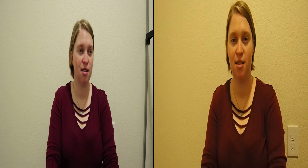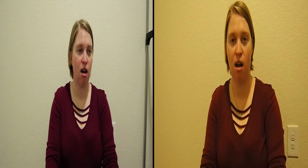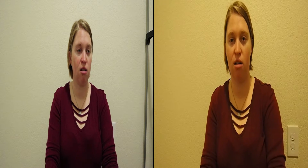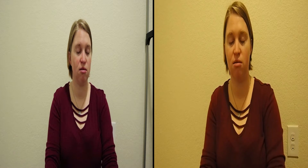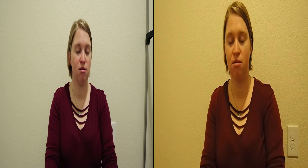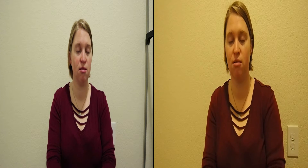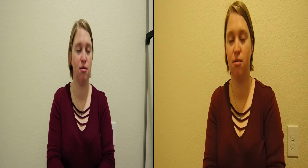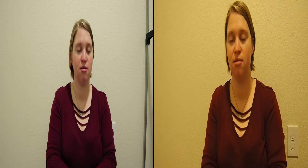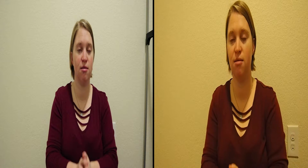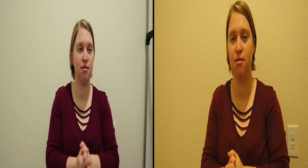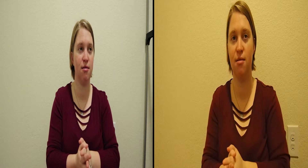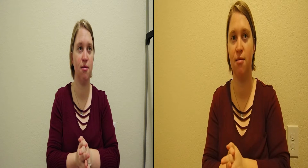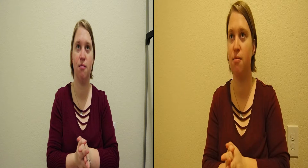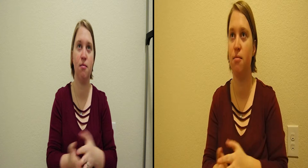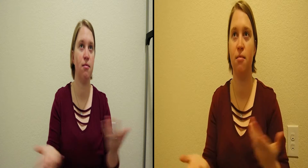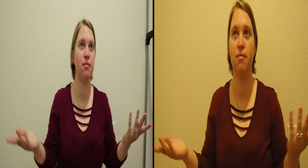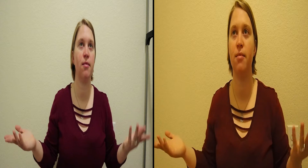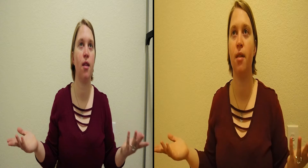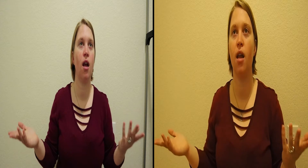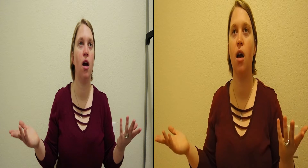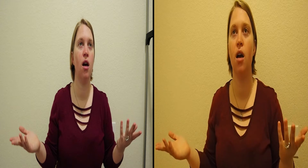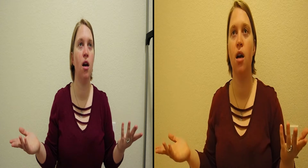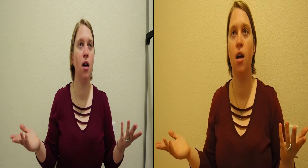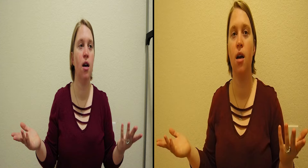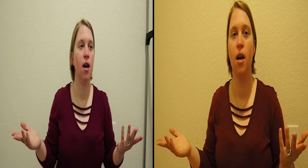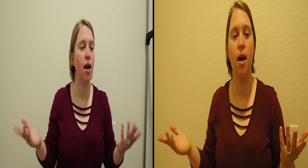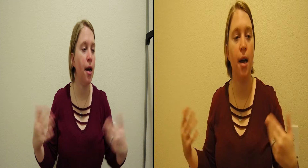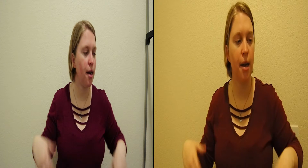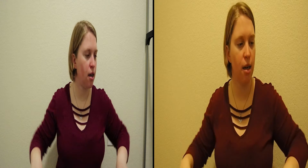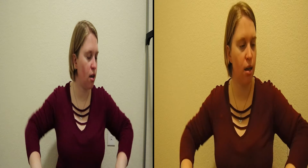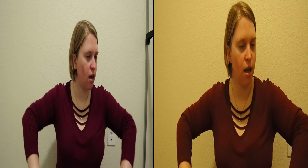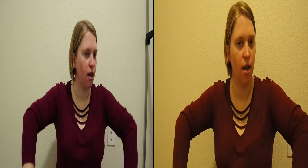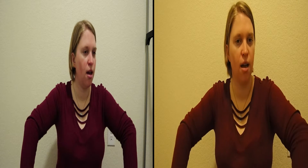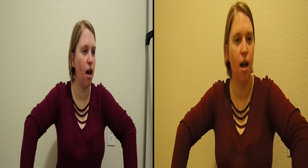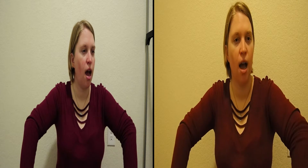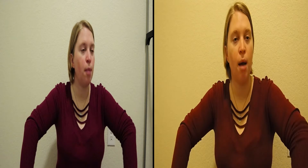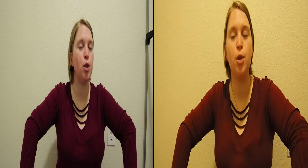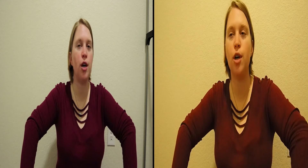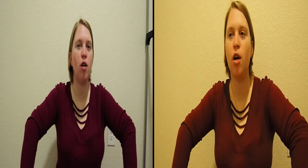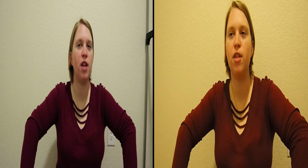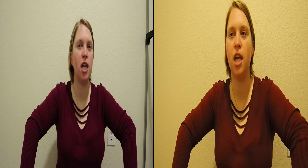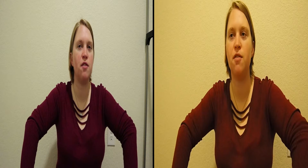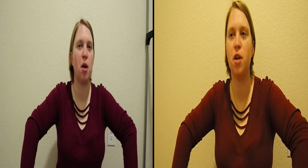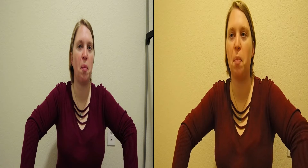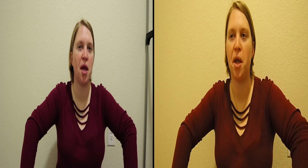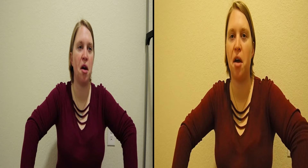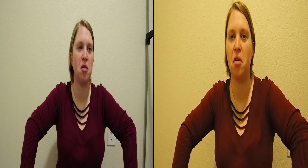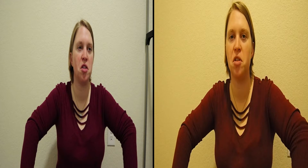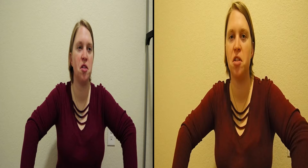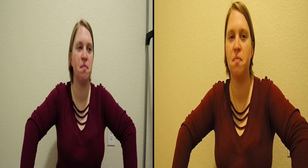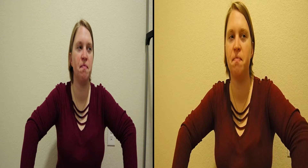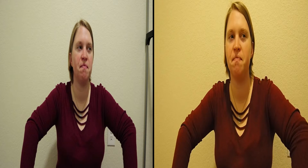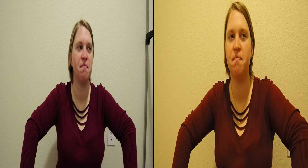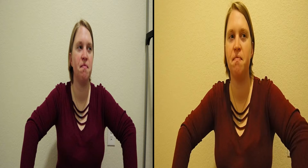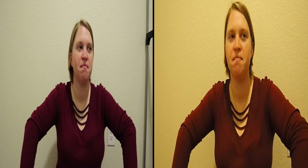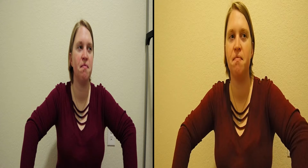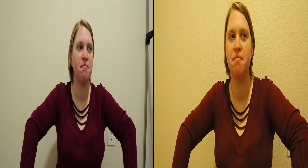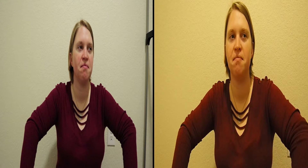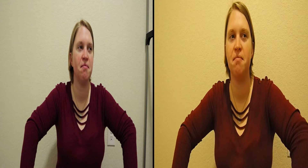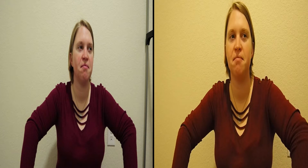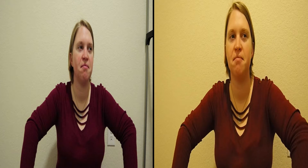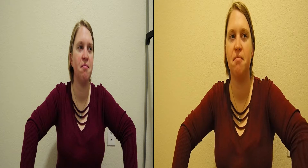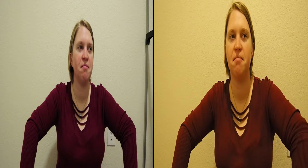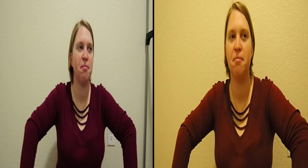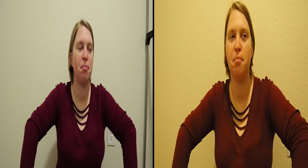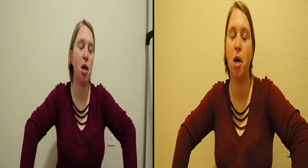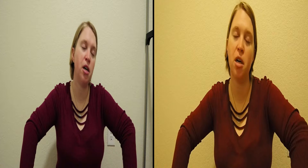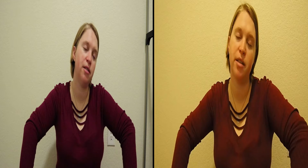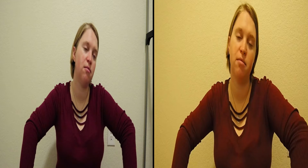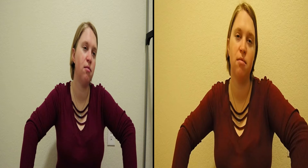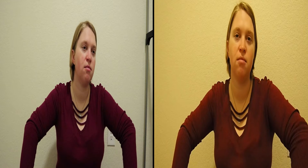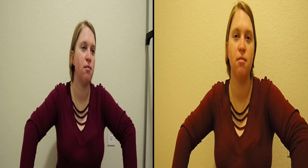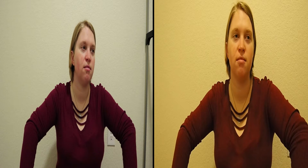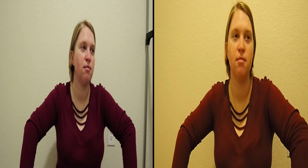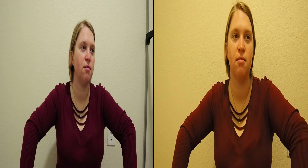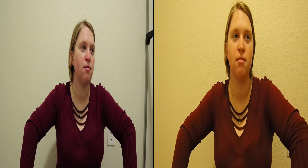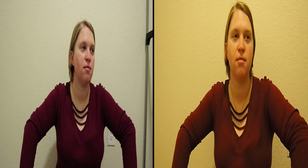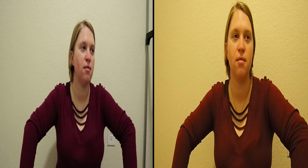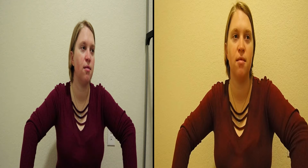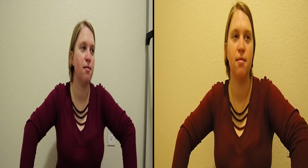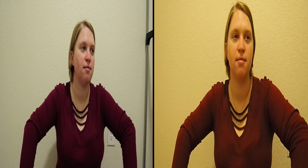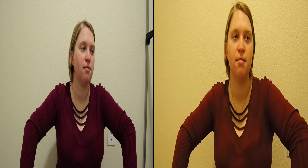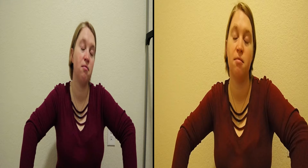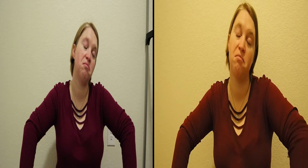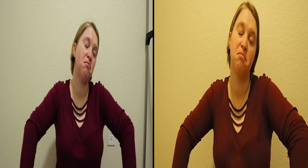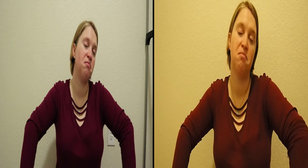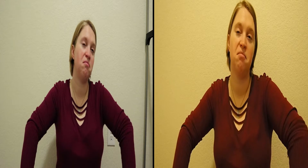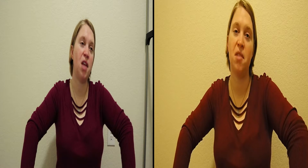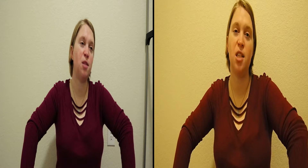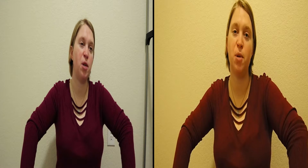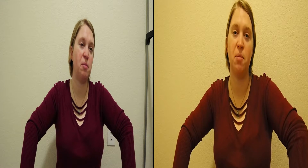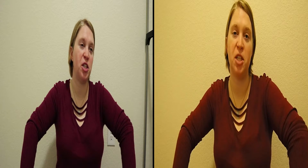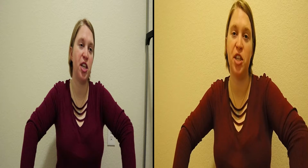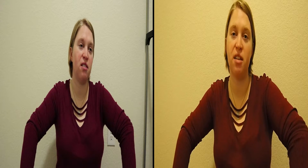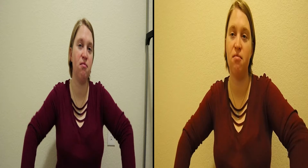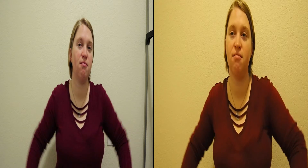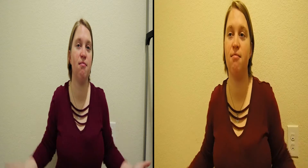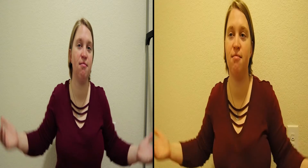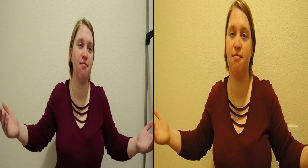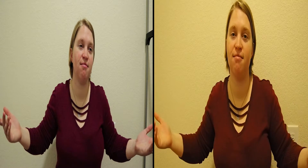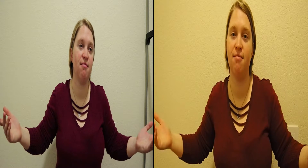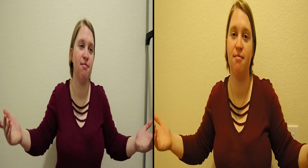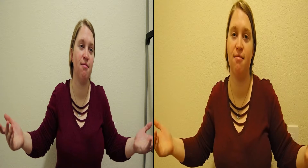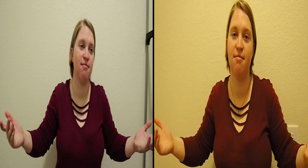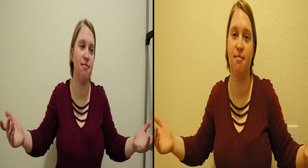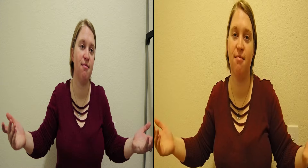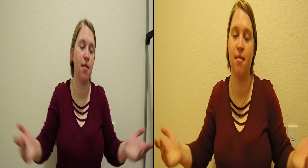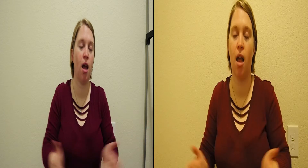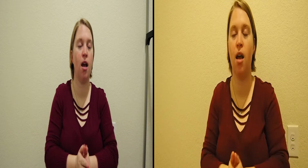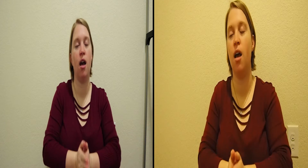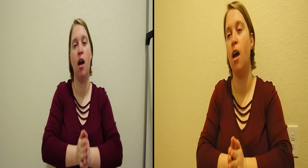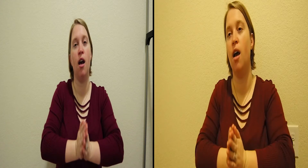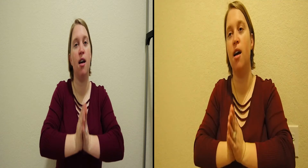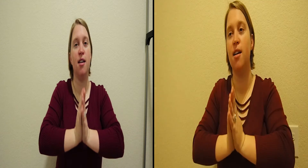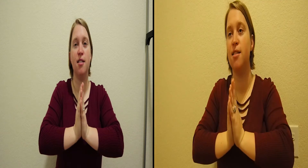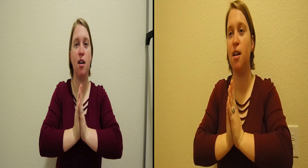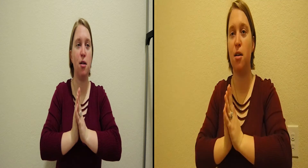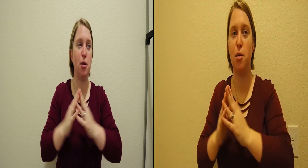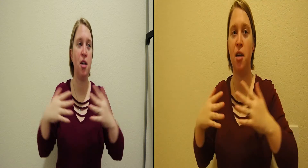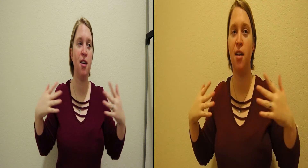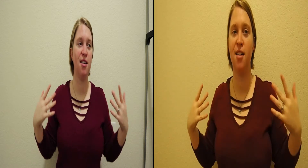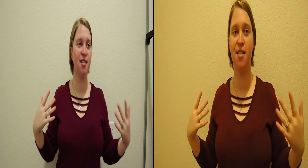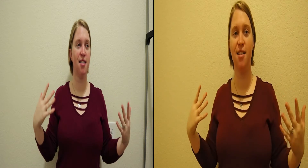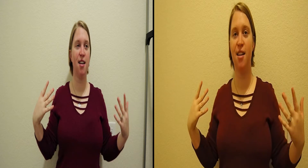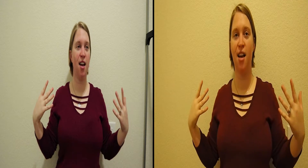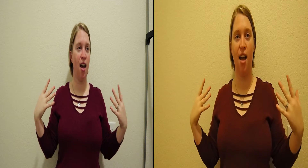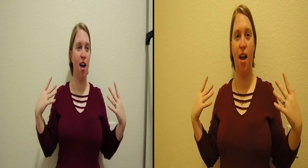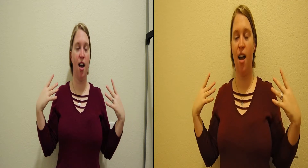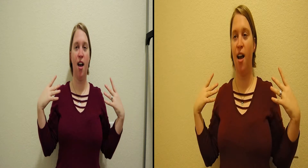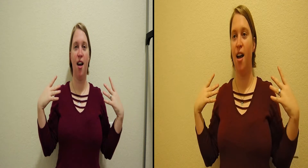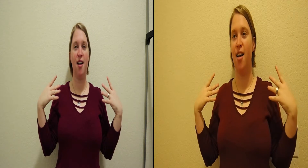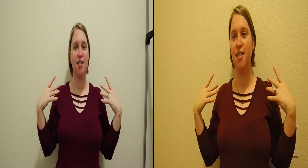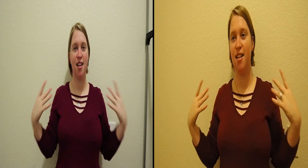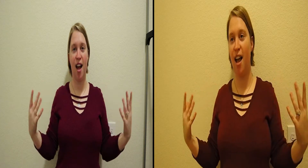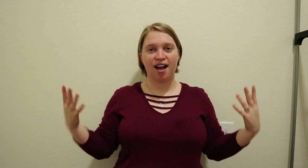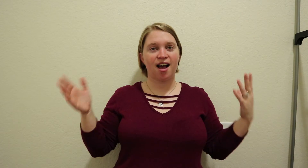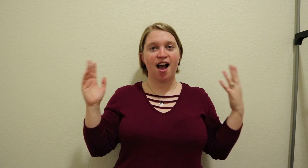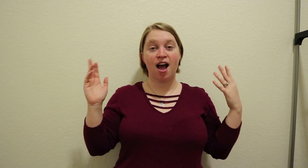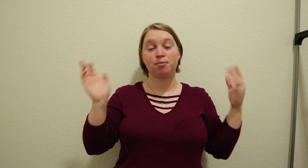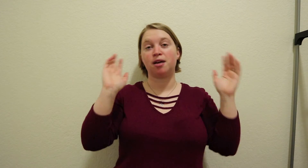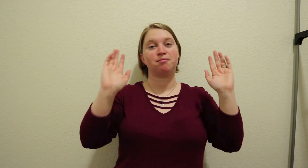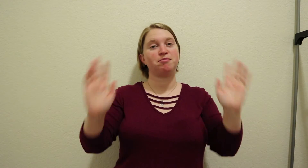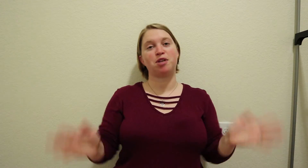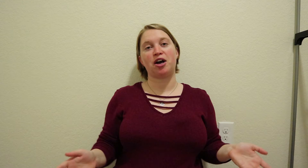so I'm sure I'll think of something else but that's pretty much it so I'm sorry